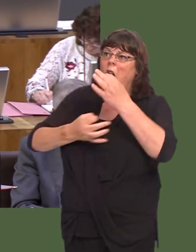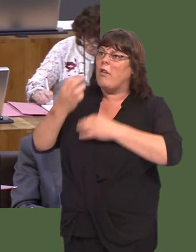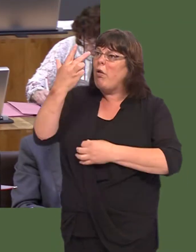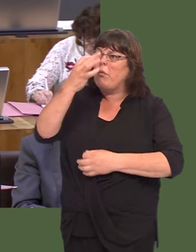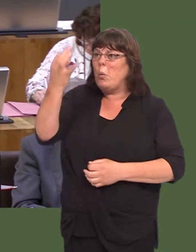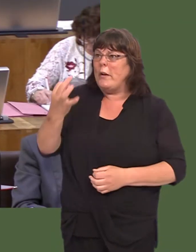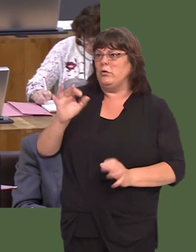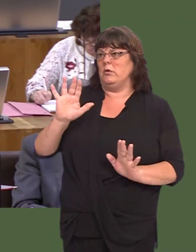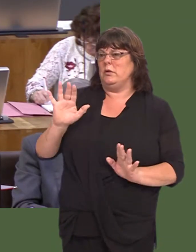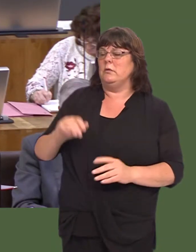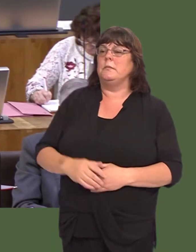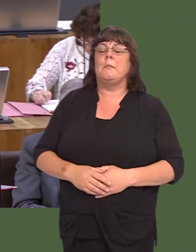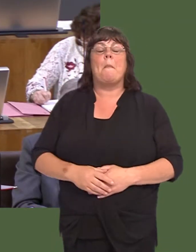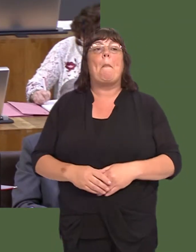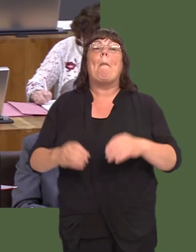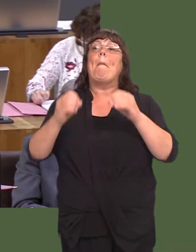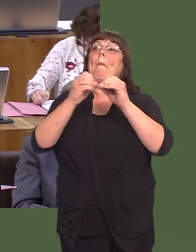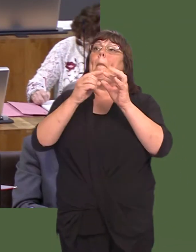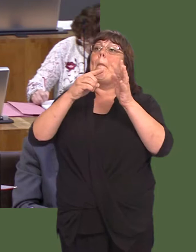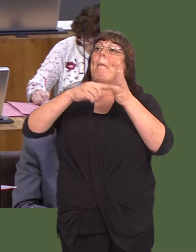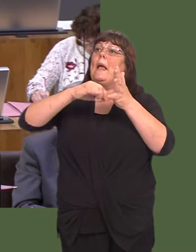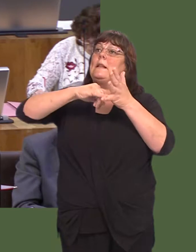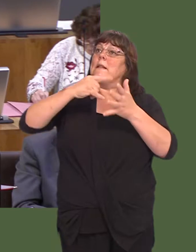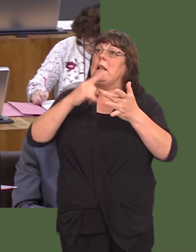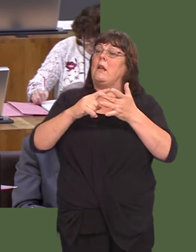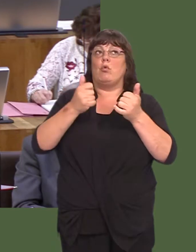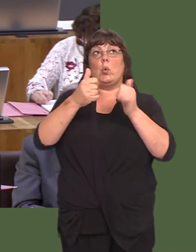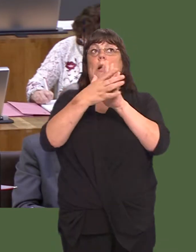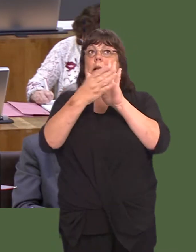Sheís had three questions already, right. Again, Betsi is an example of whatís happened around Wales.